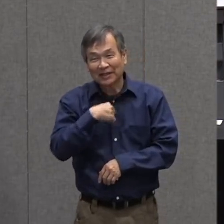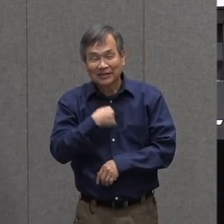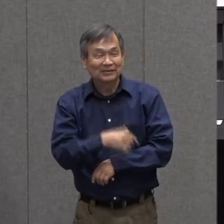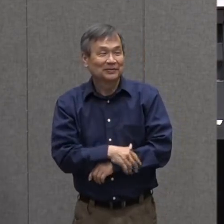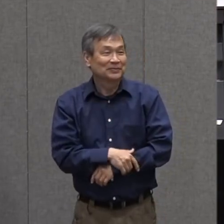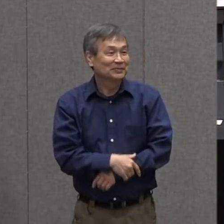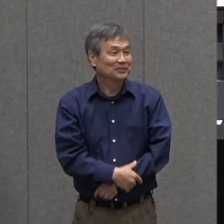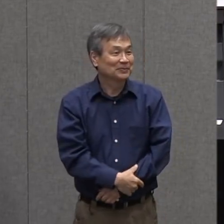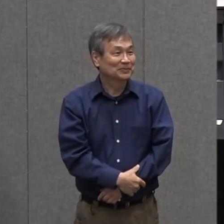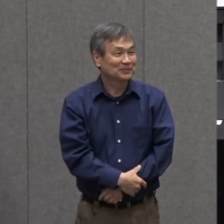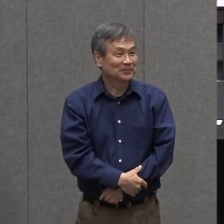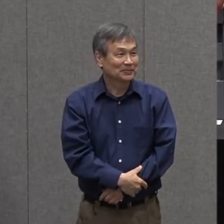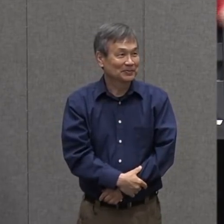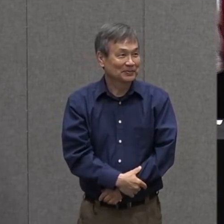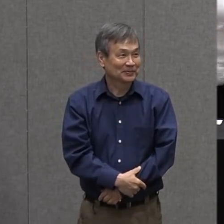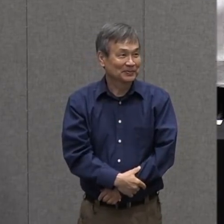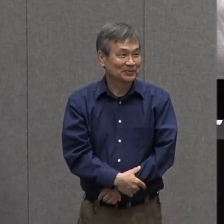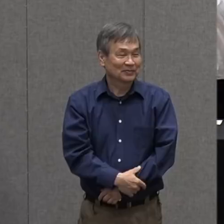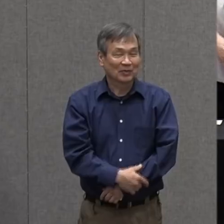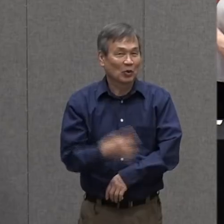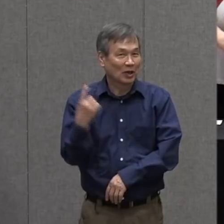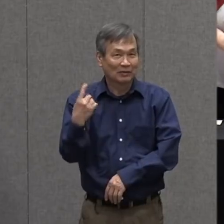We'll you can go. I can go she got a one.